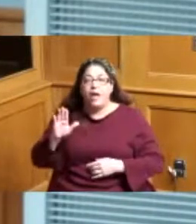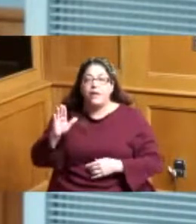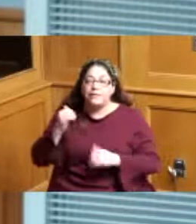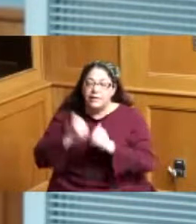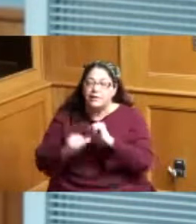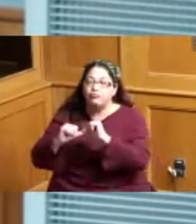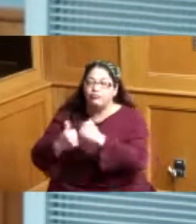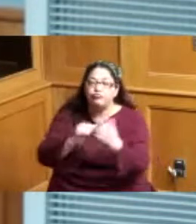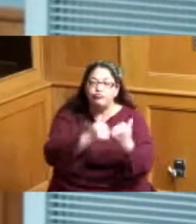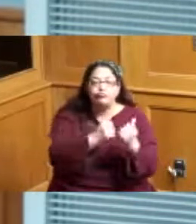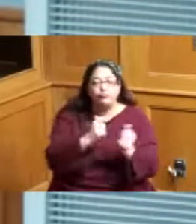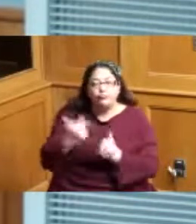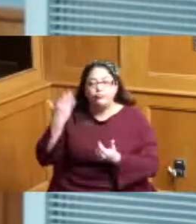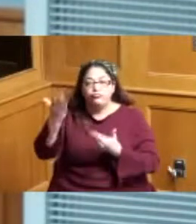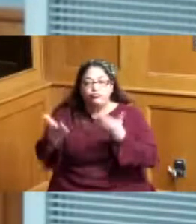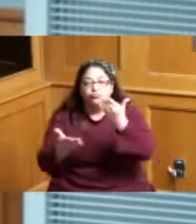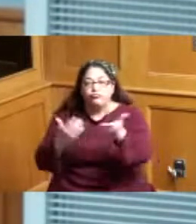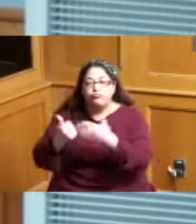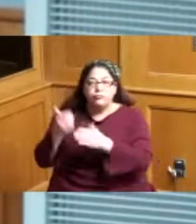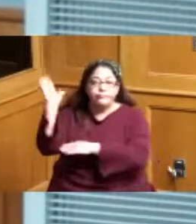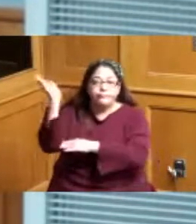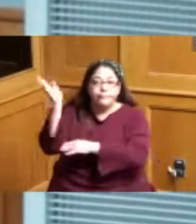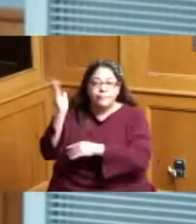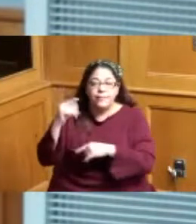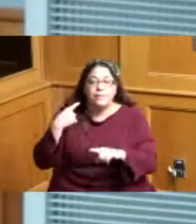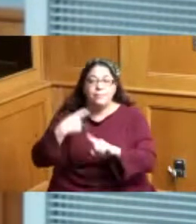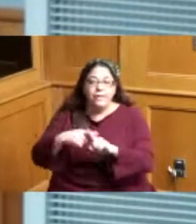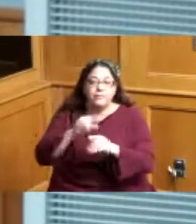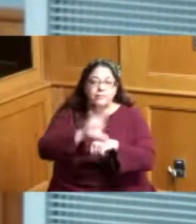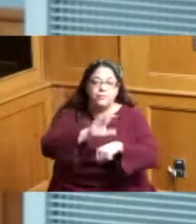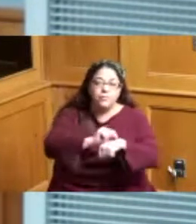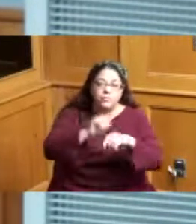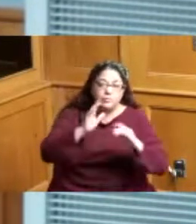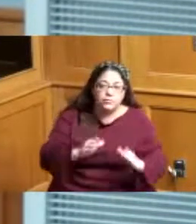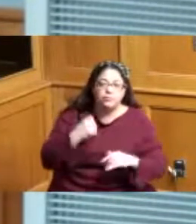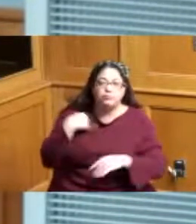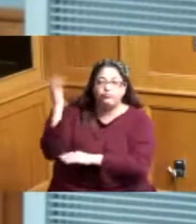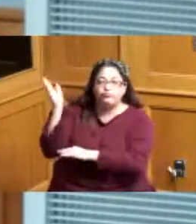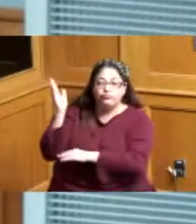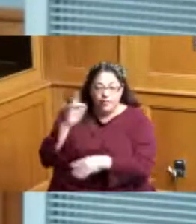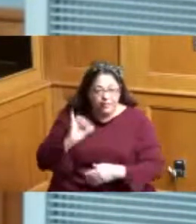the tax levy committee as well as the individual consultants and getting the levy process started